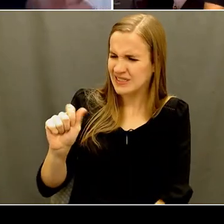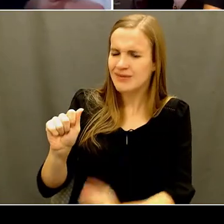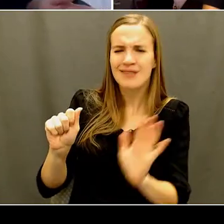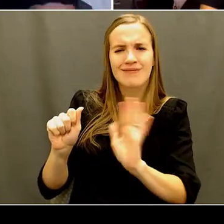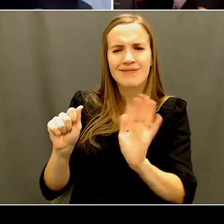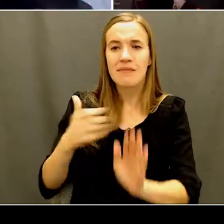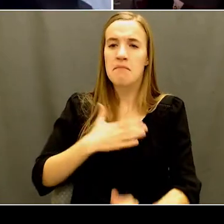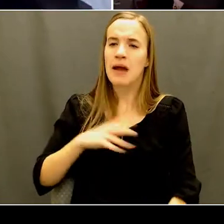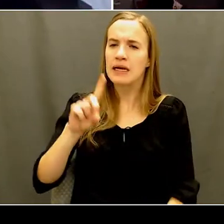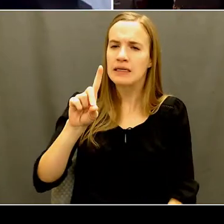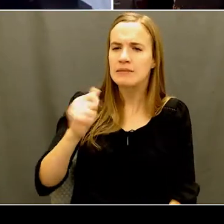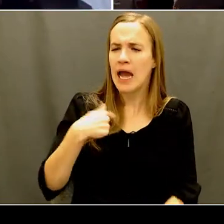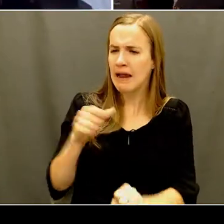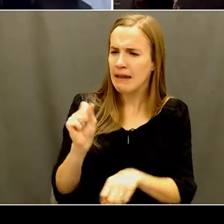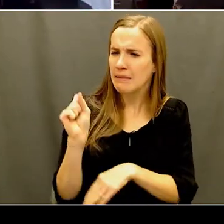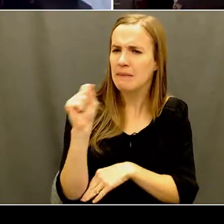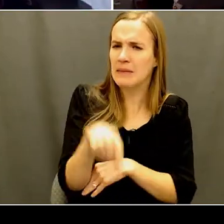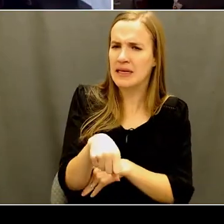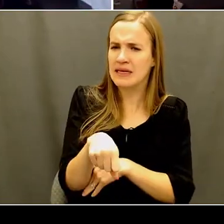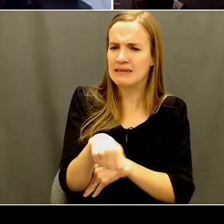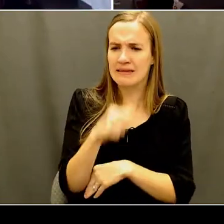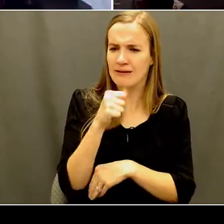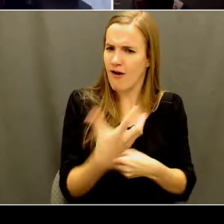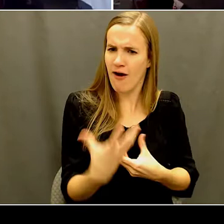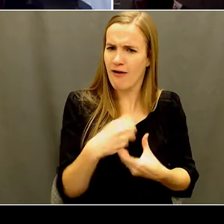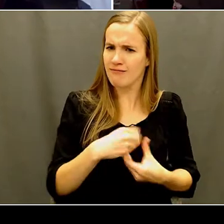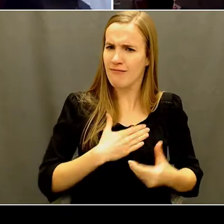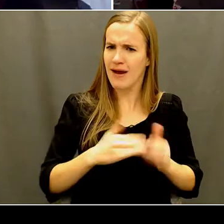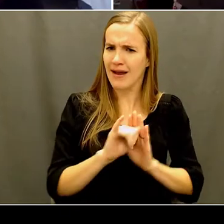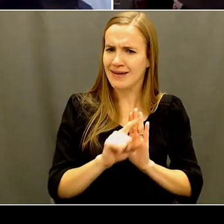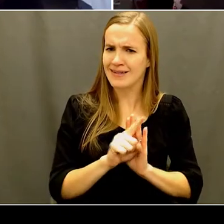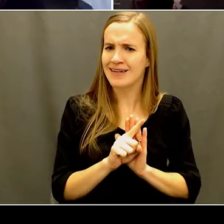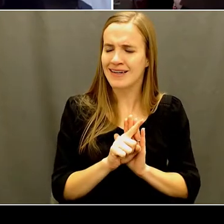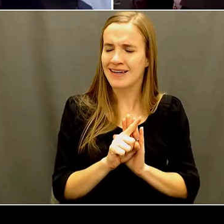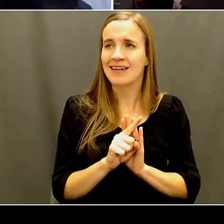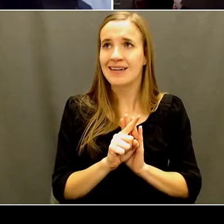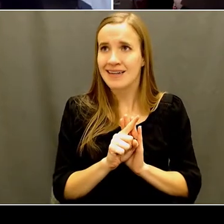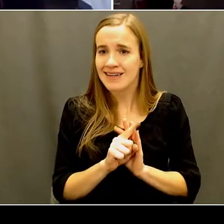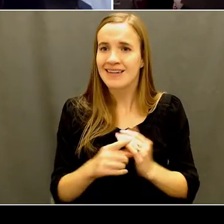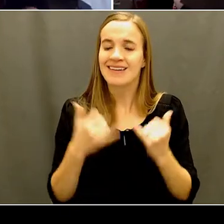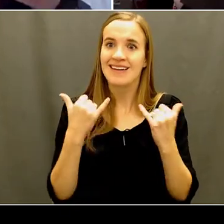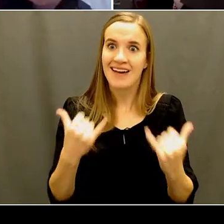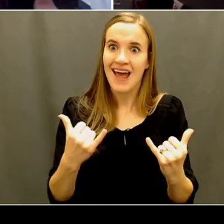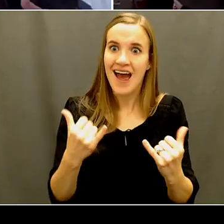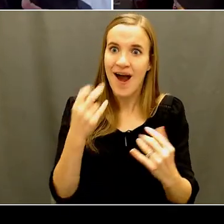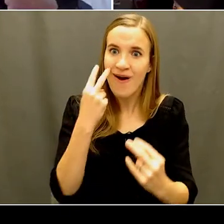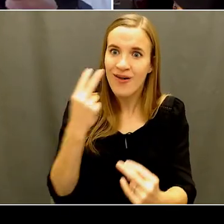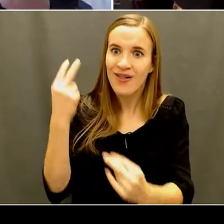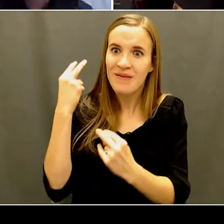right? Yeah. And you know, now looking back, it's like, Ah, I wish I had